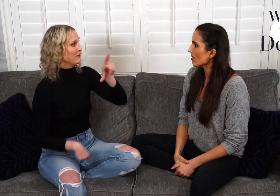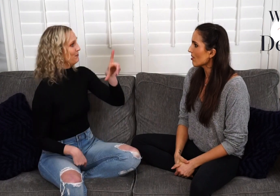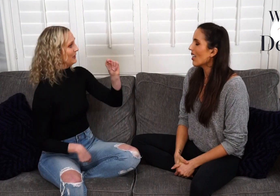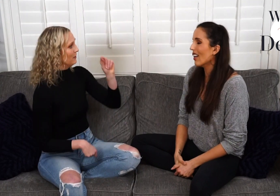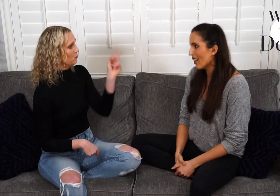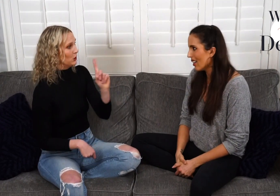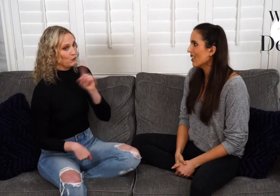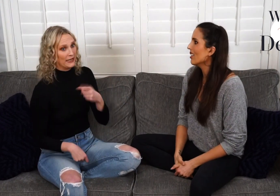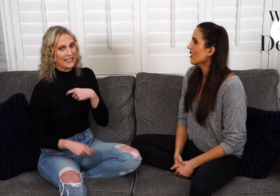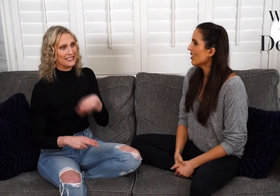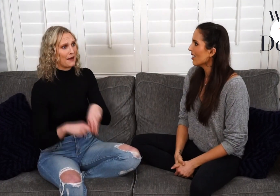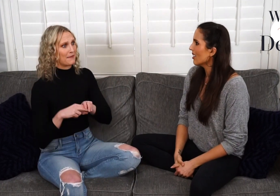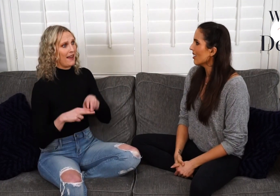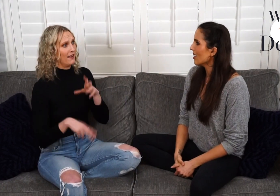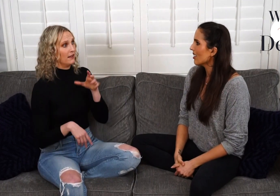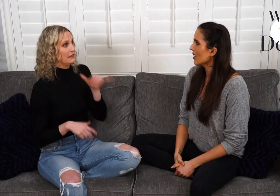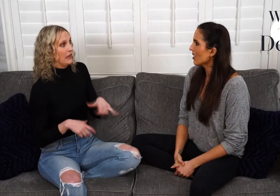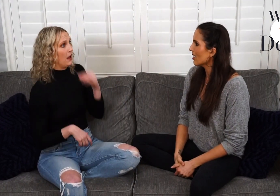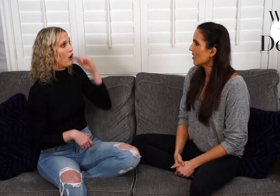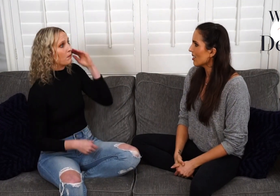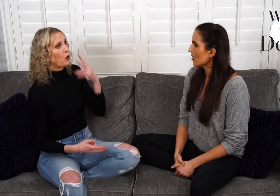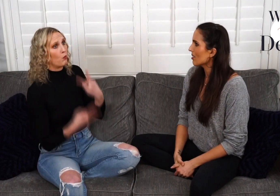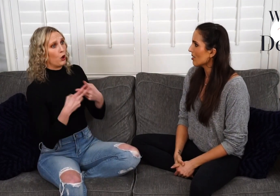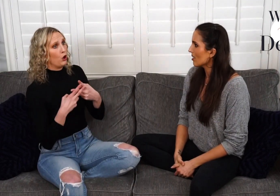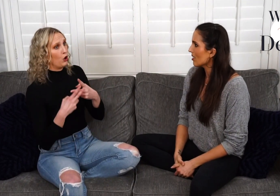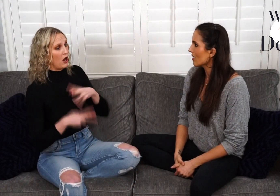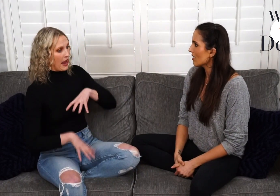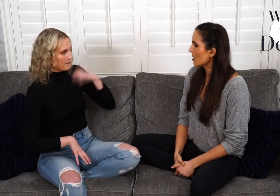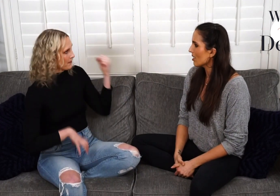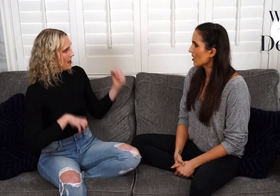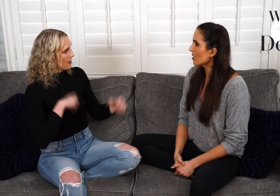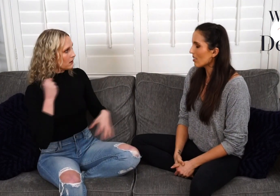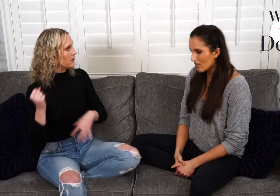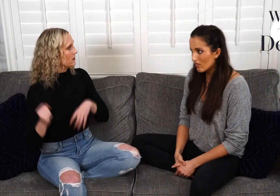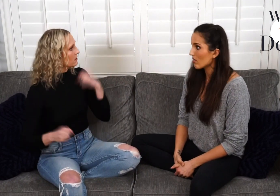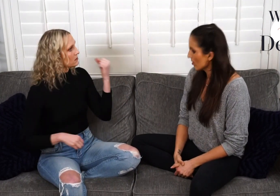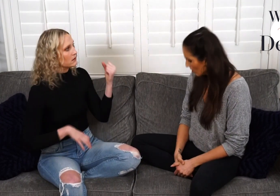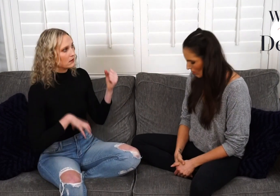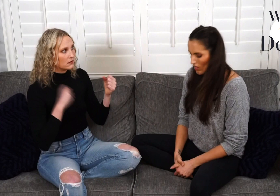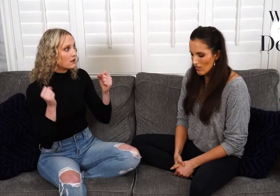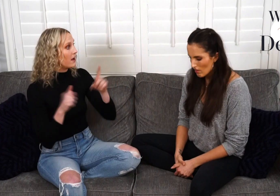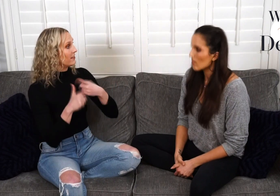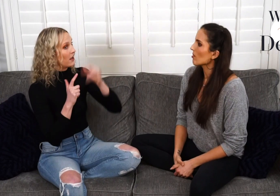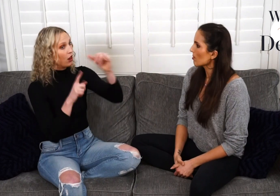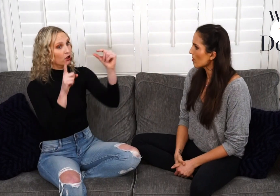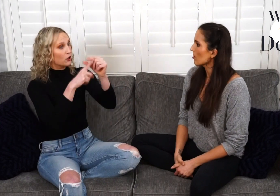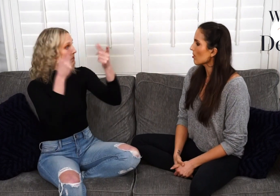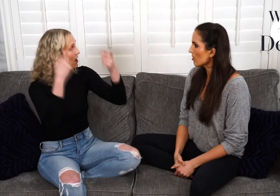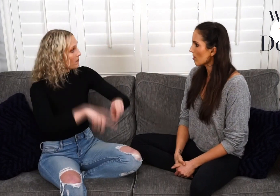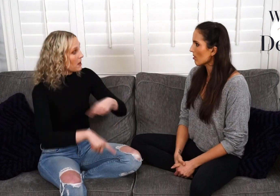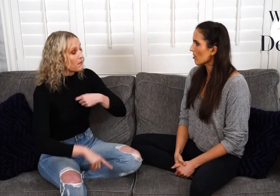2020 where I had to take a step back, stay home in quarantine, and unpack and then that term